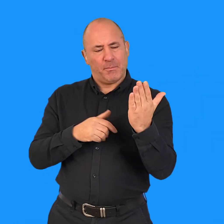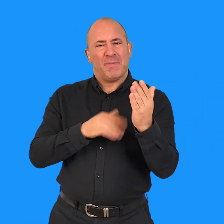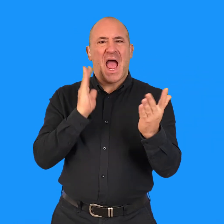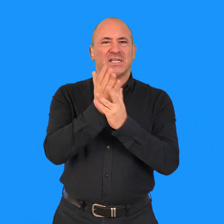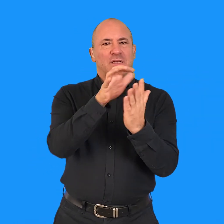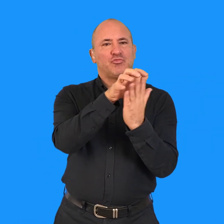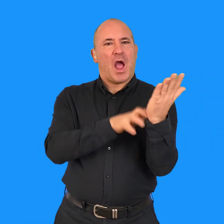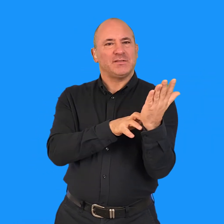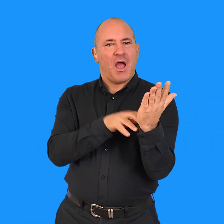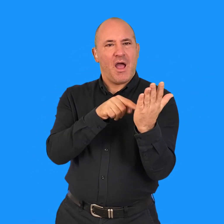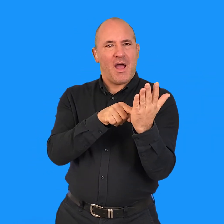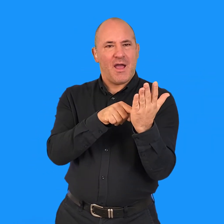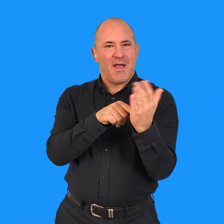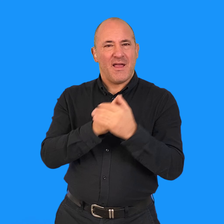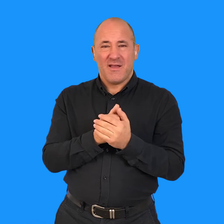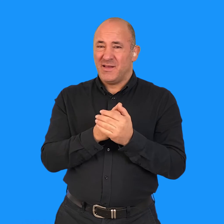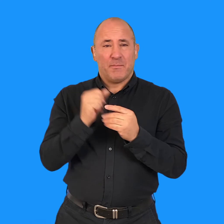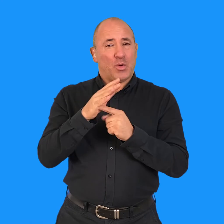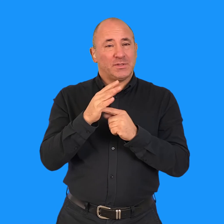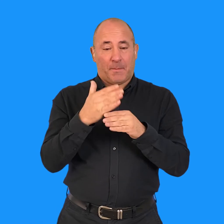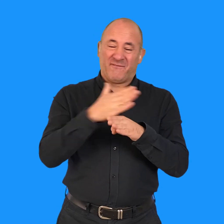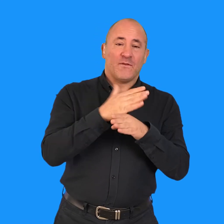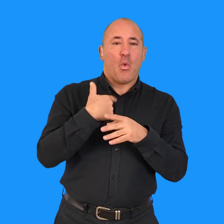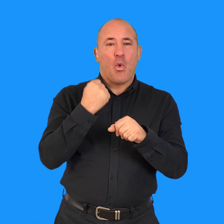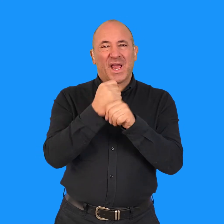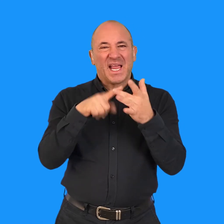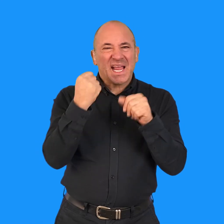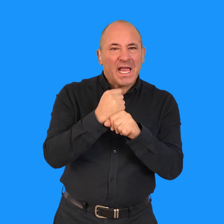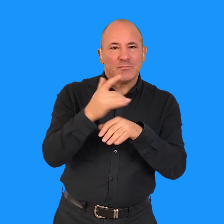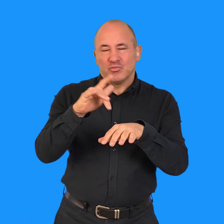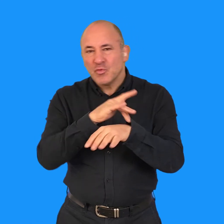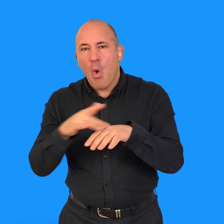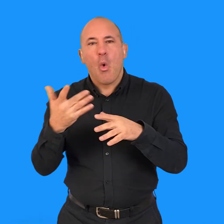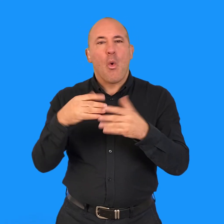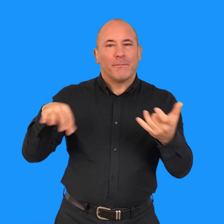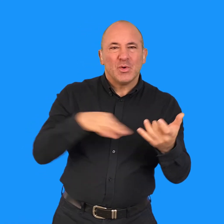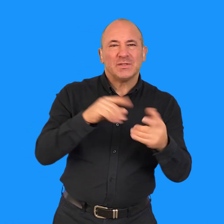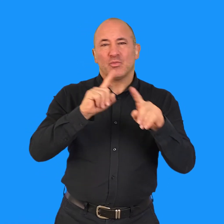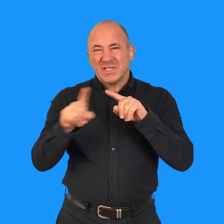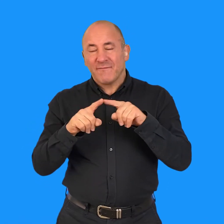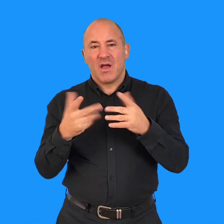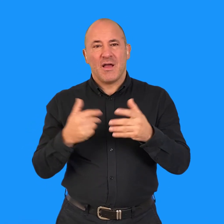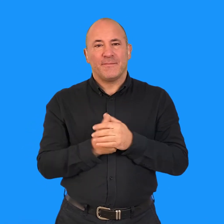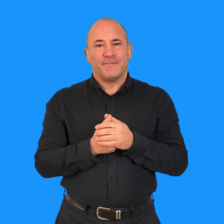before a show, before whatever it is that you're doing. The decision to make my access rider public on my website